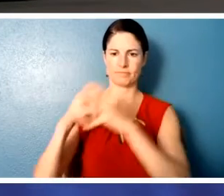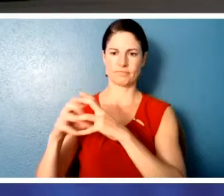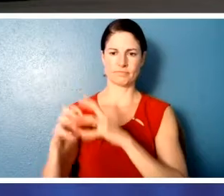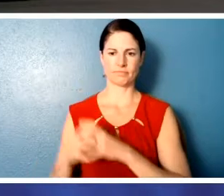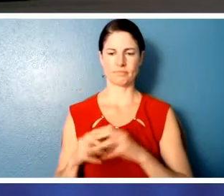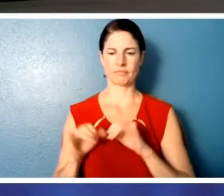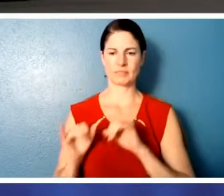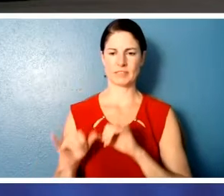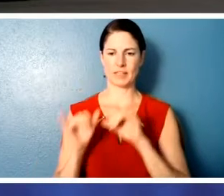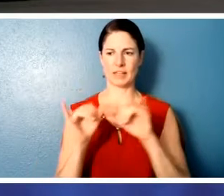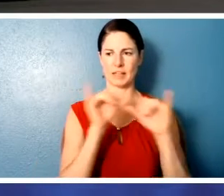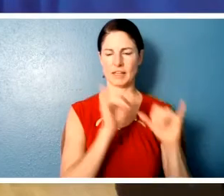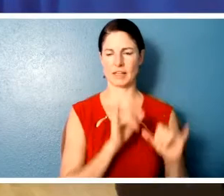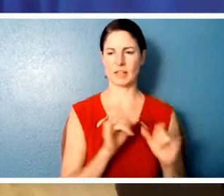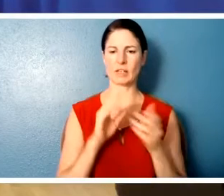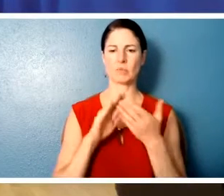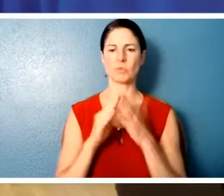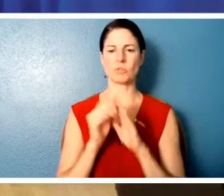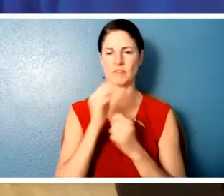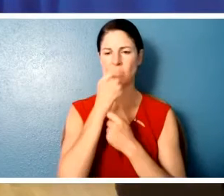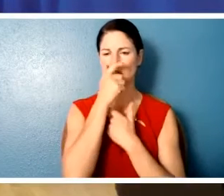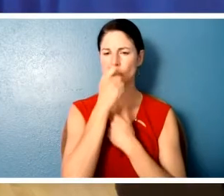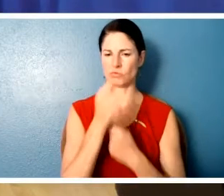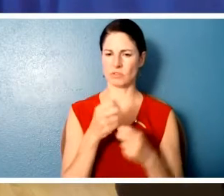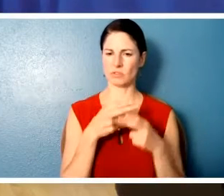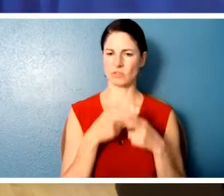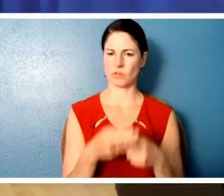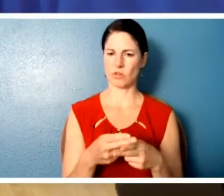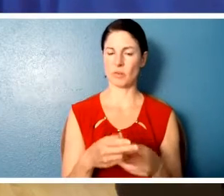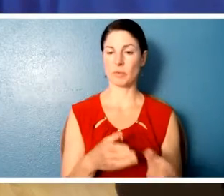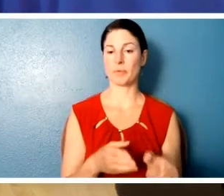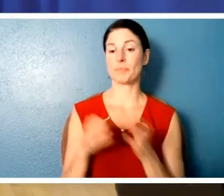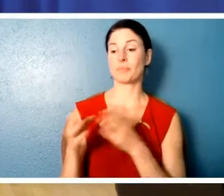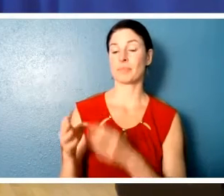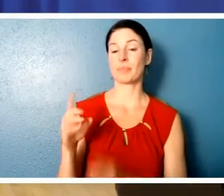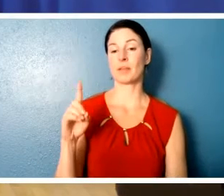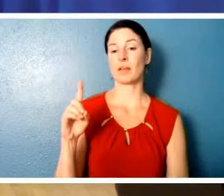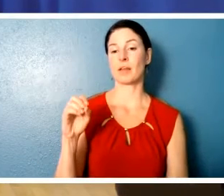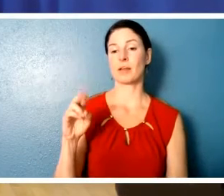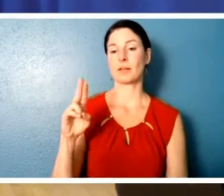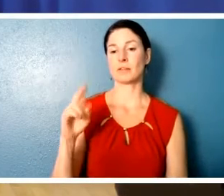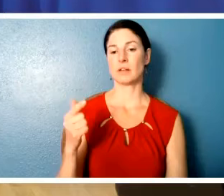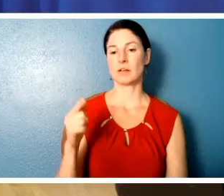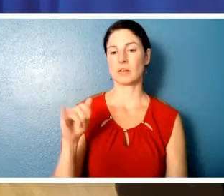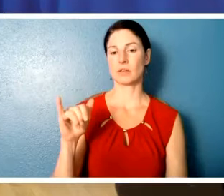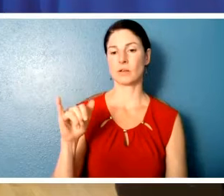SacGov: And we're lucky to have Doug yoakam here that will explain the process and how to participate.